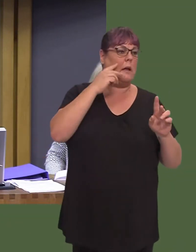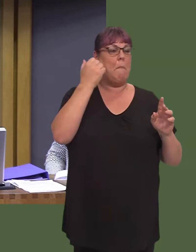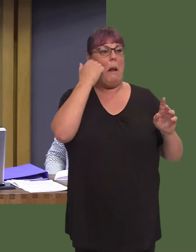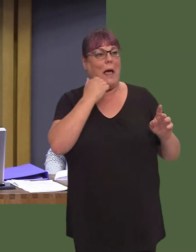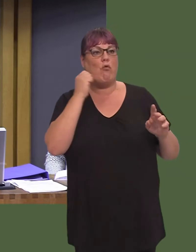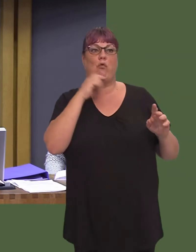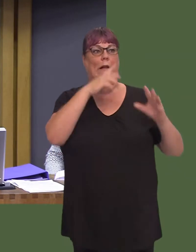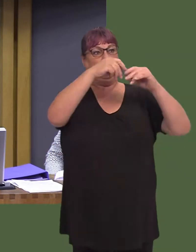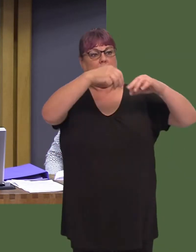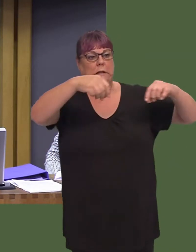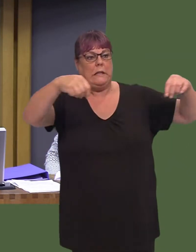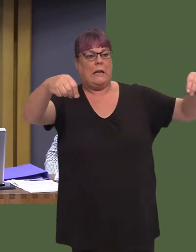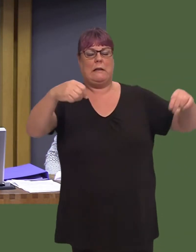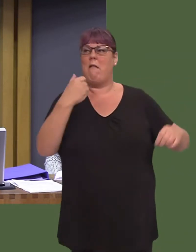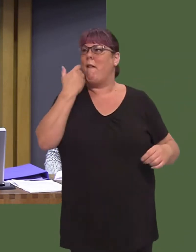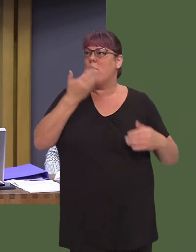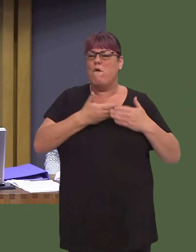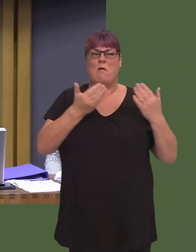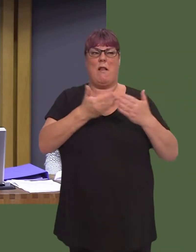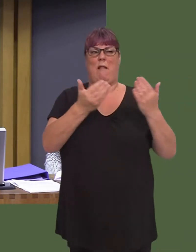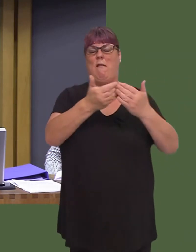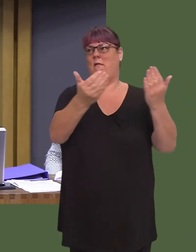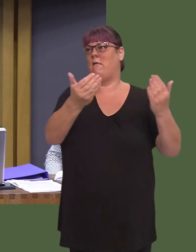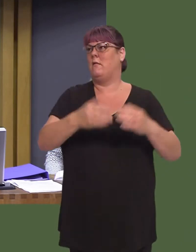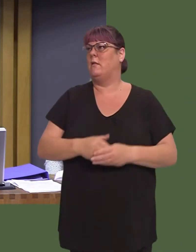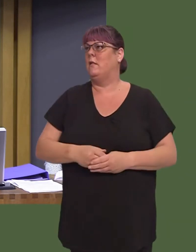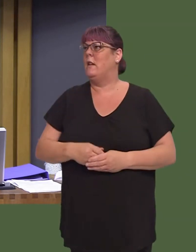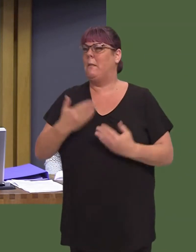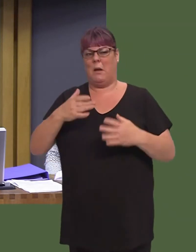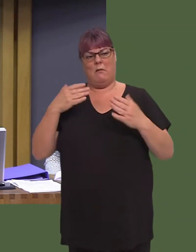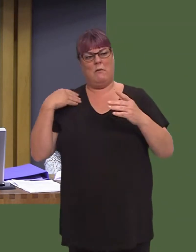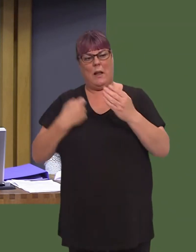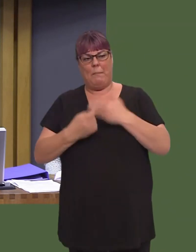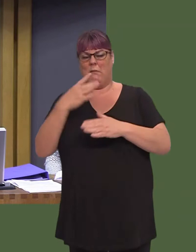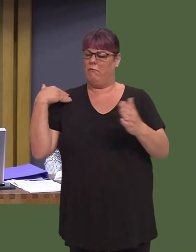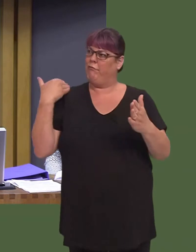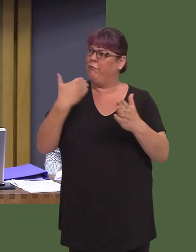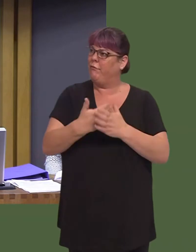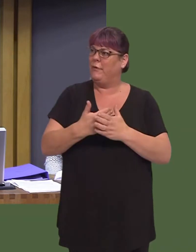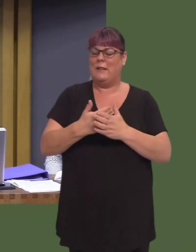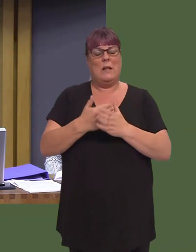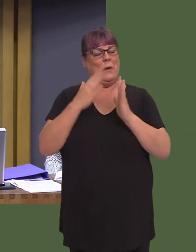the answer to that yet. And secondly, of course, this is for 2022. I can't make commitments